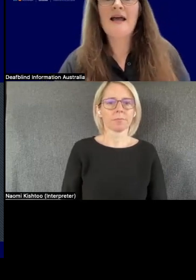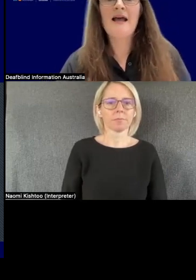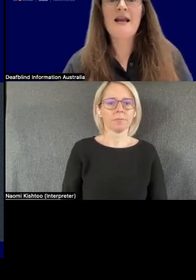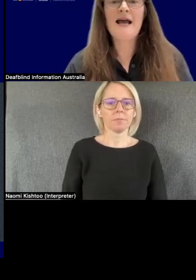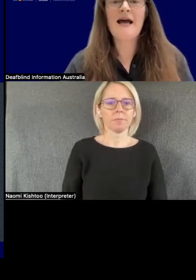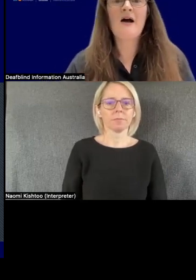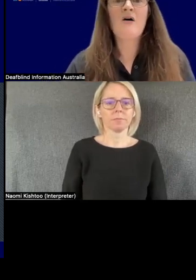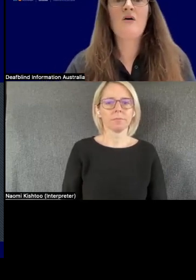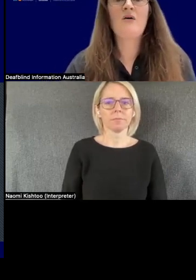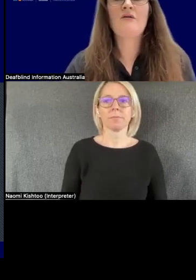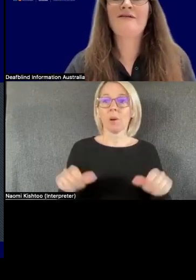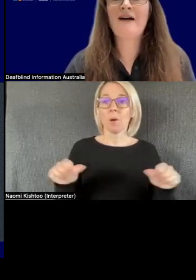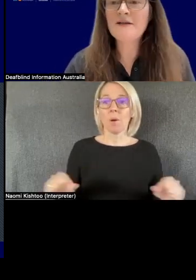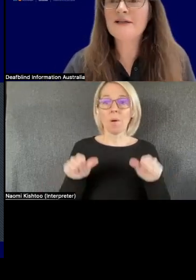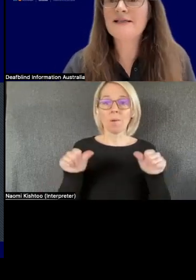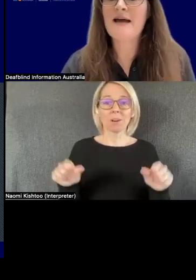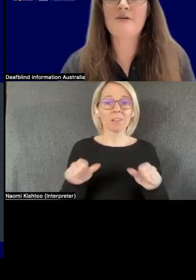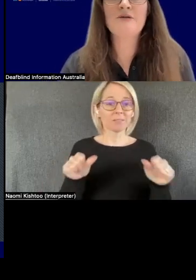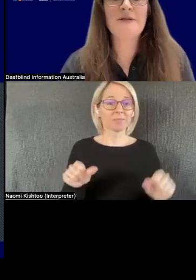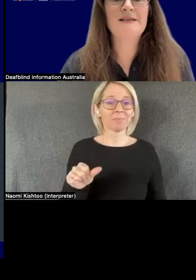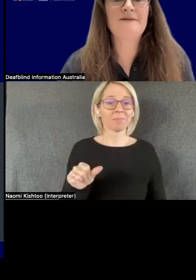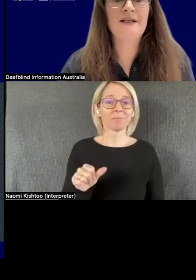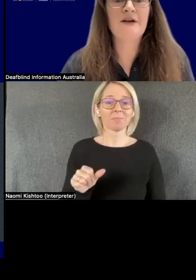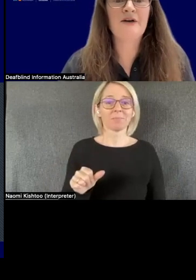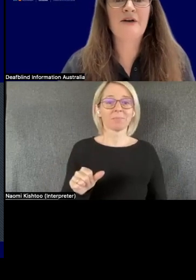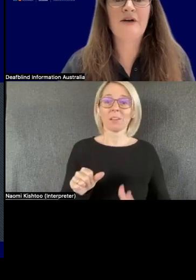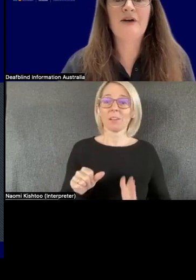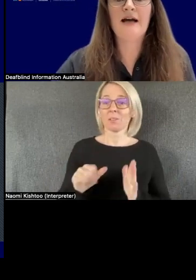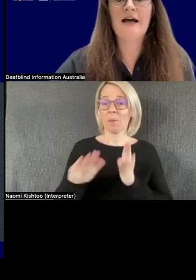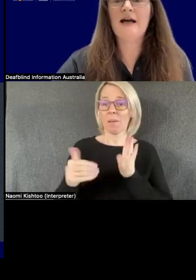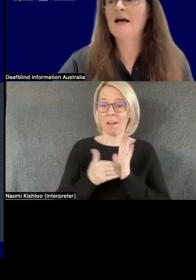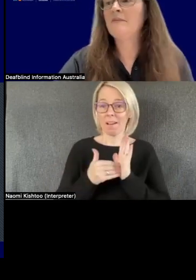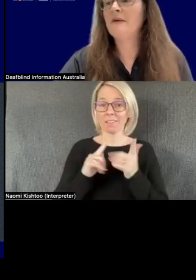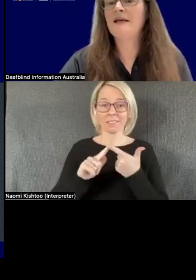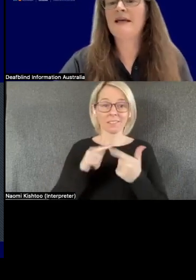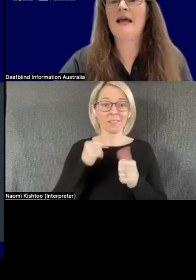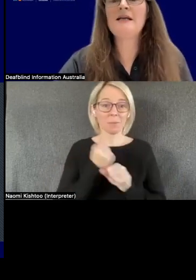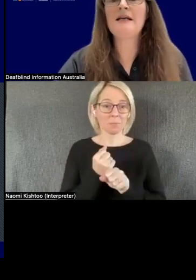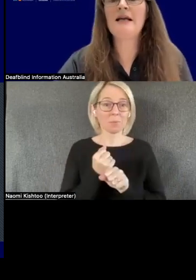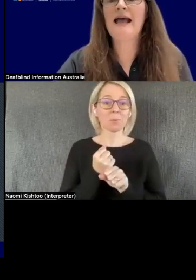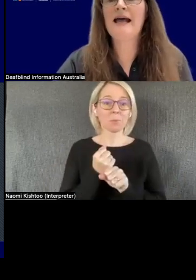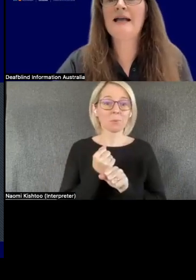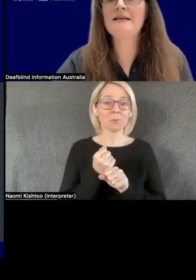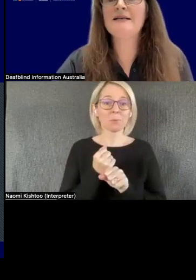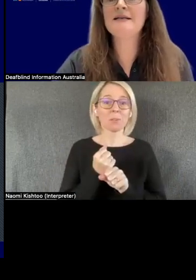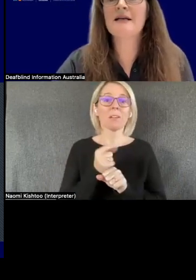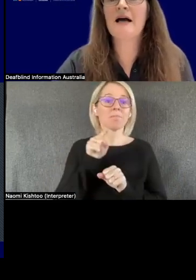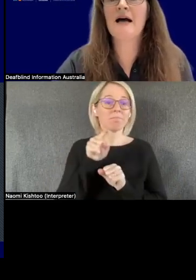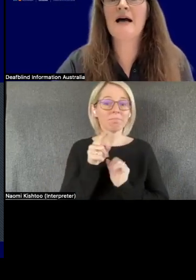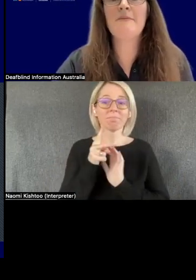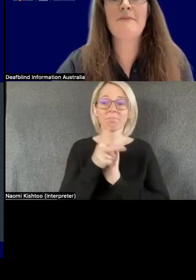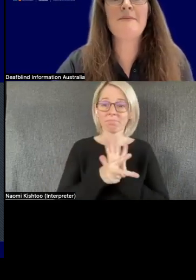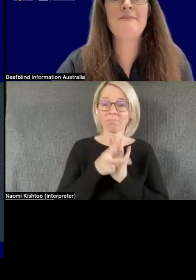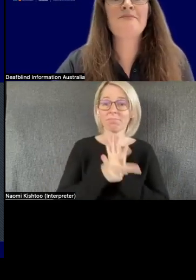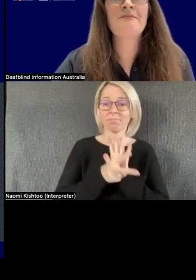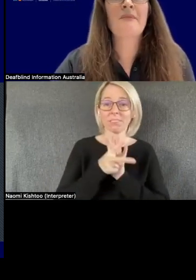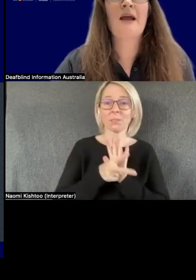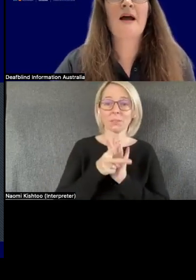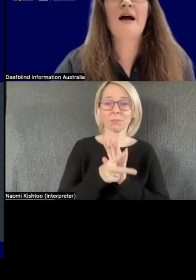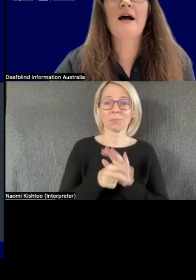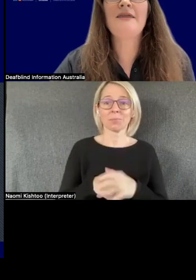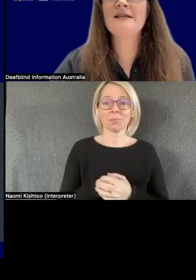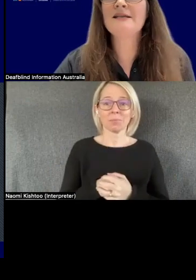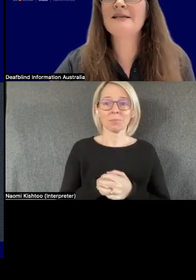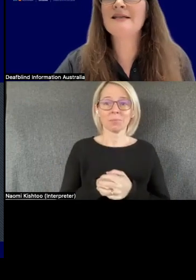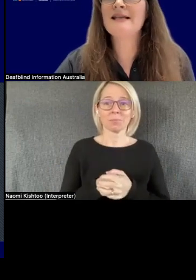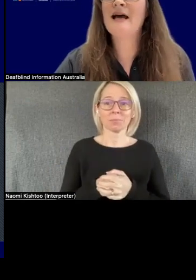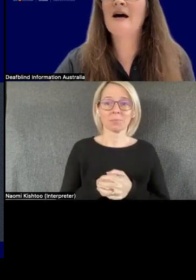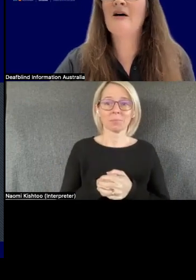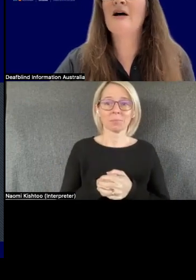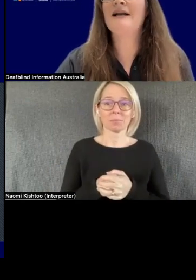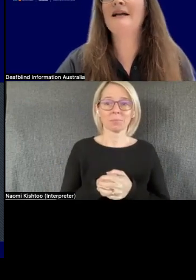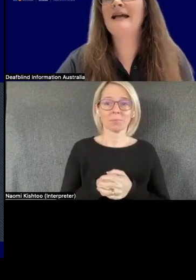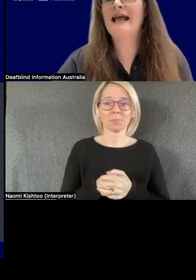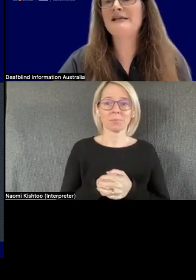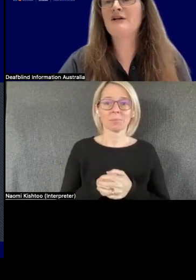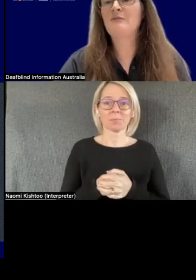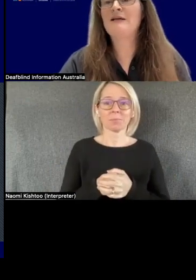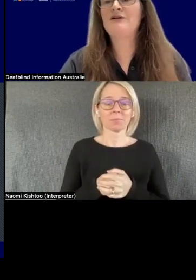Then our final example is a video again and this is how hand under hand could be